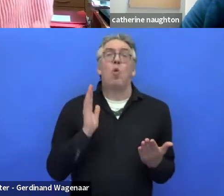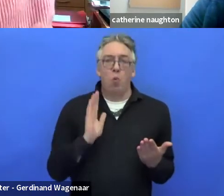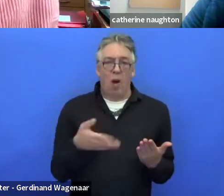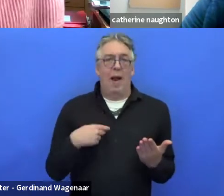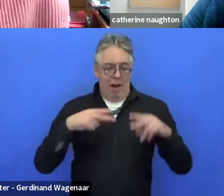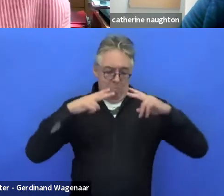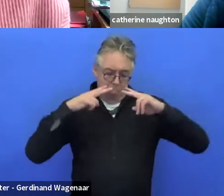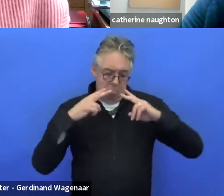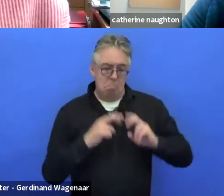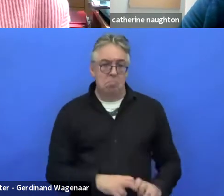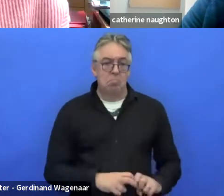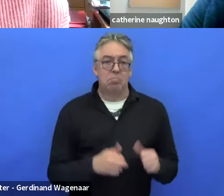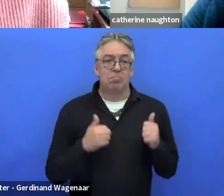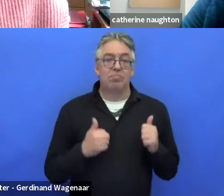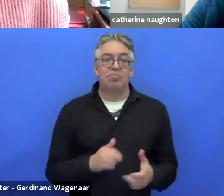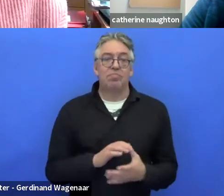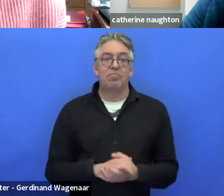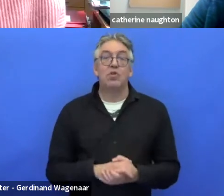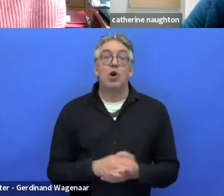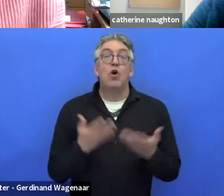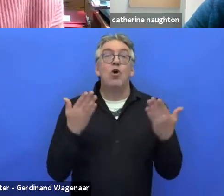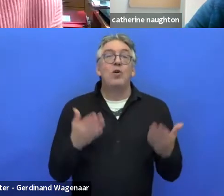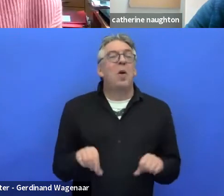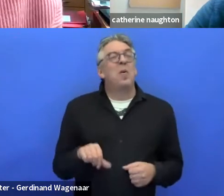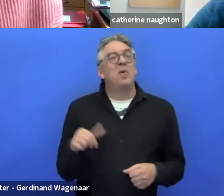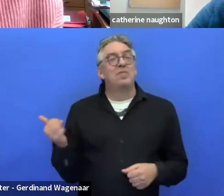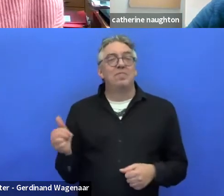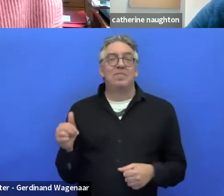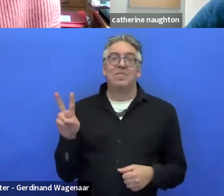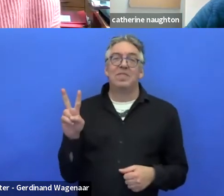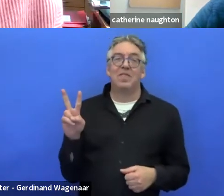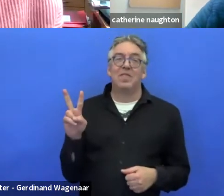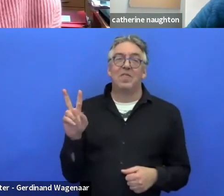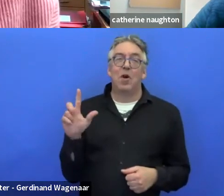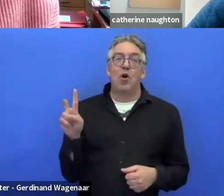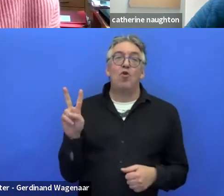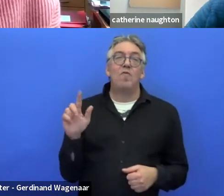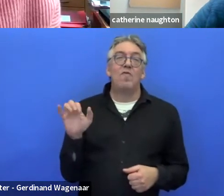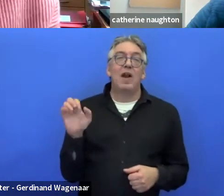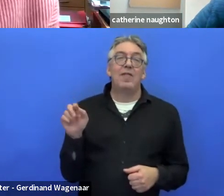Now, I'll give the floor to van Valentina because 20 years in the office, I could speak hours,